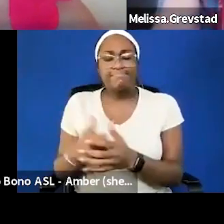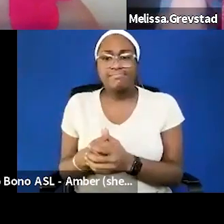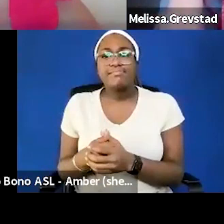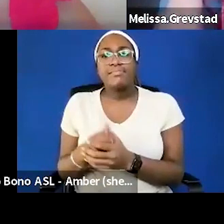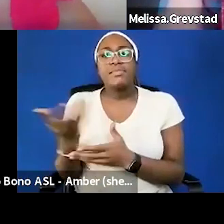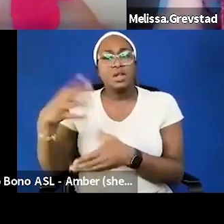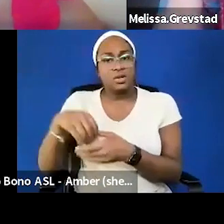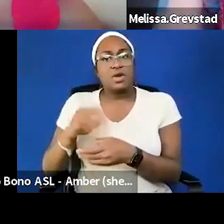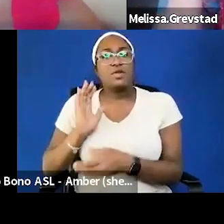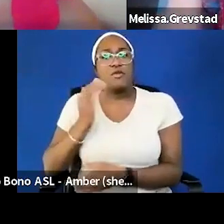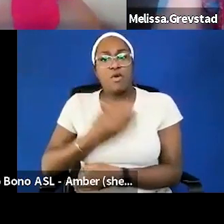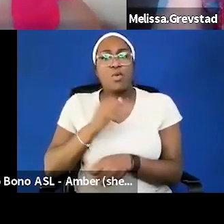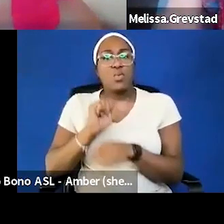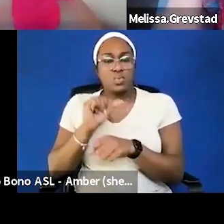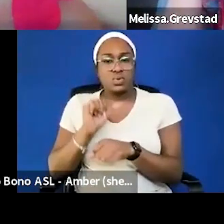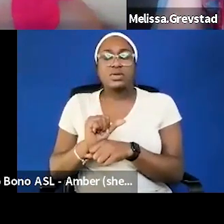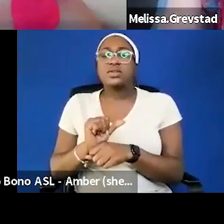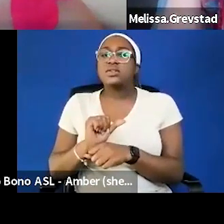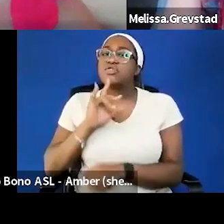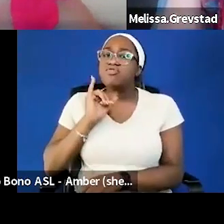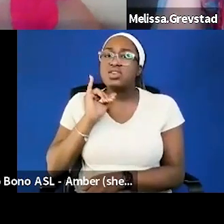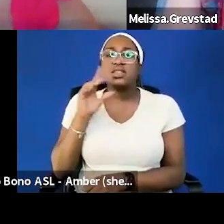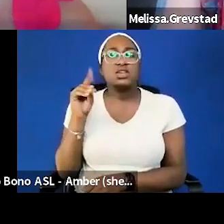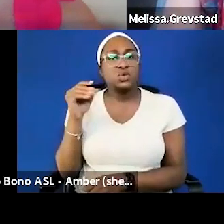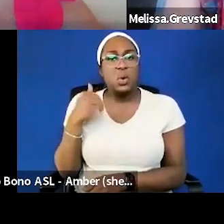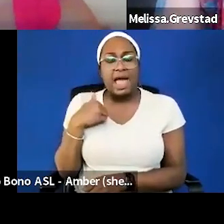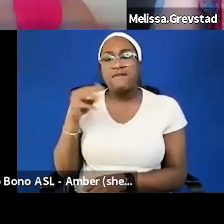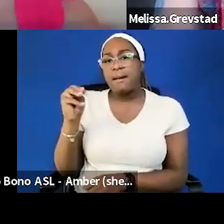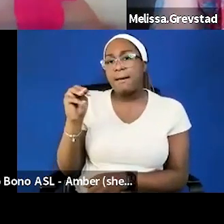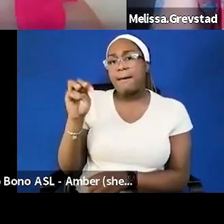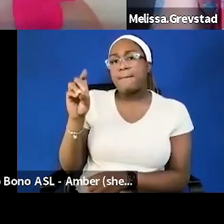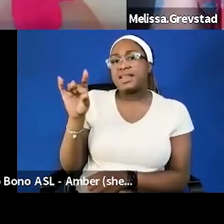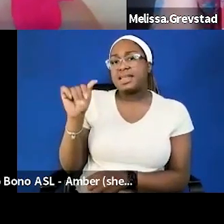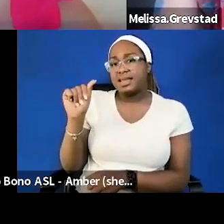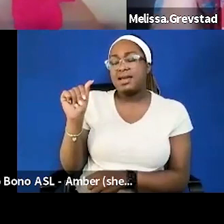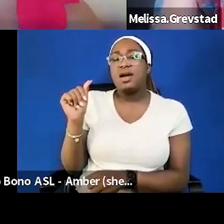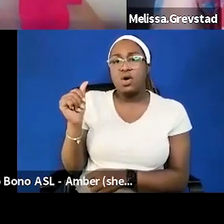I think we really do have media on side and they want to learn more and they want to support.